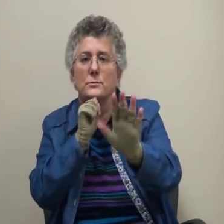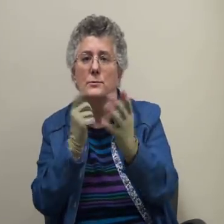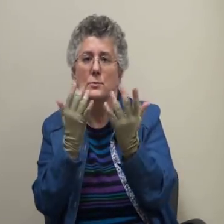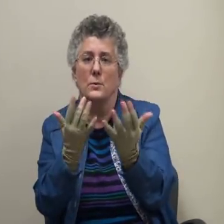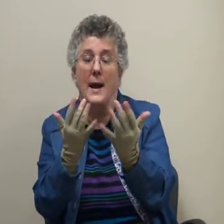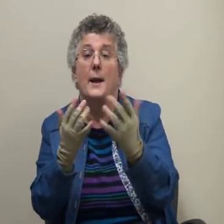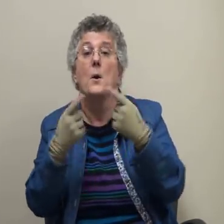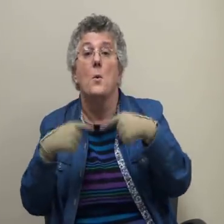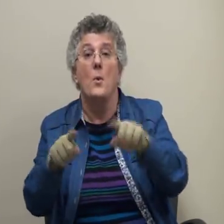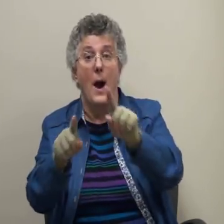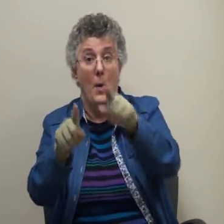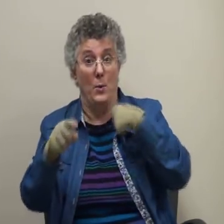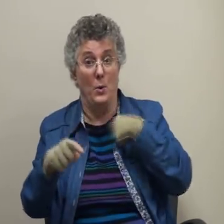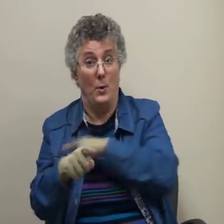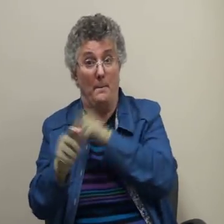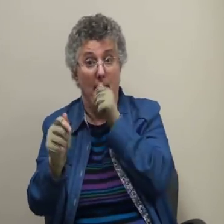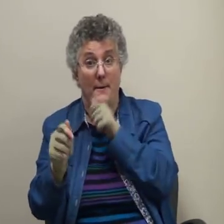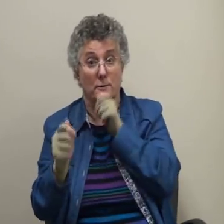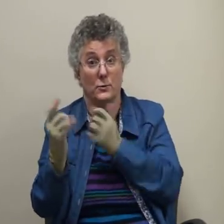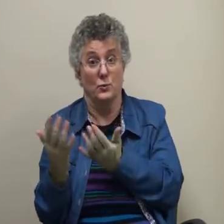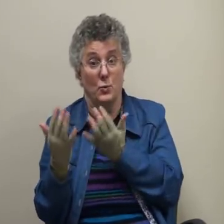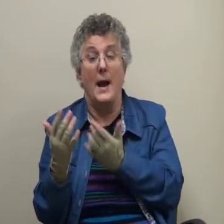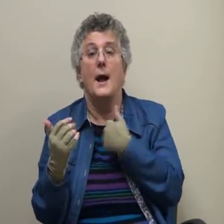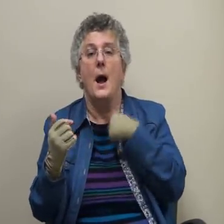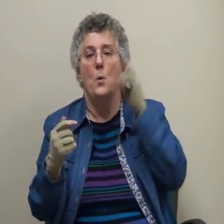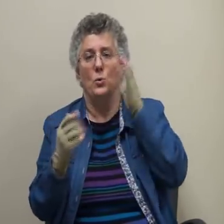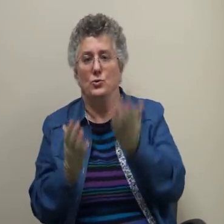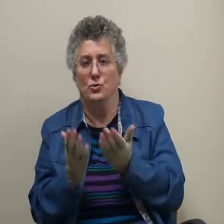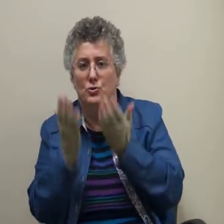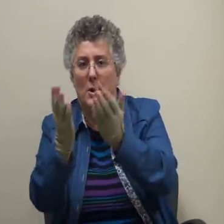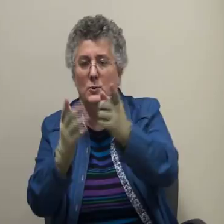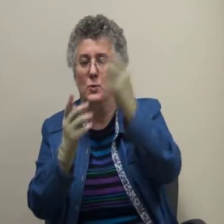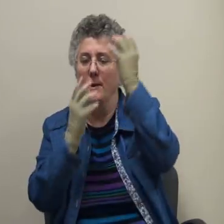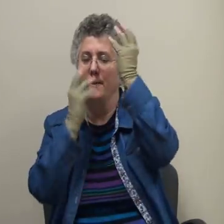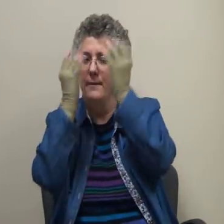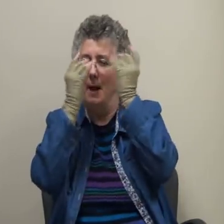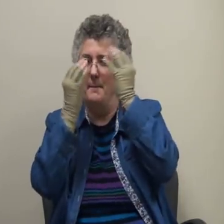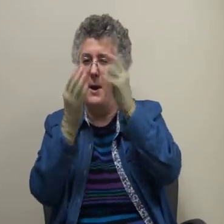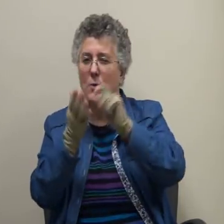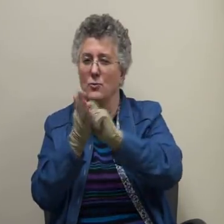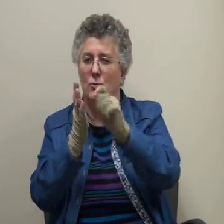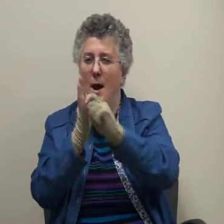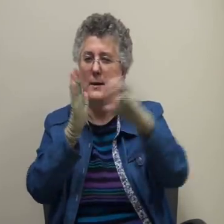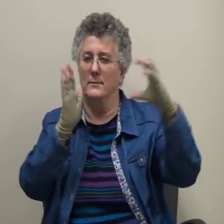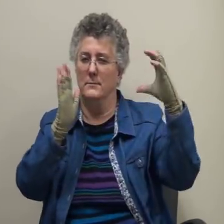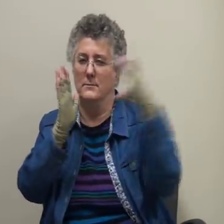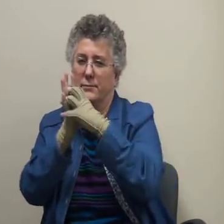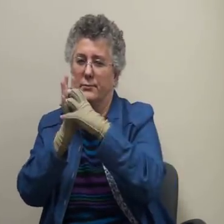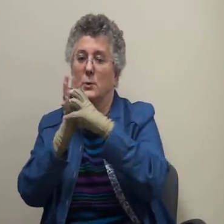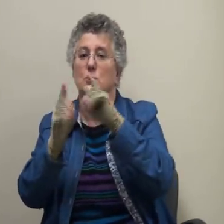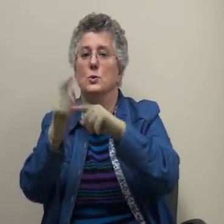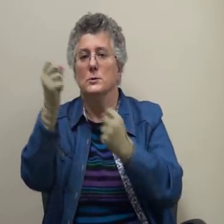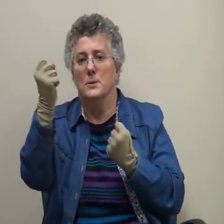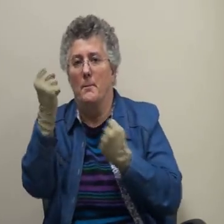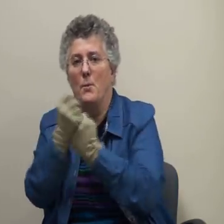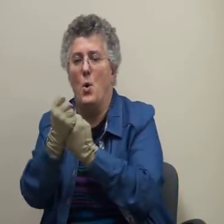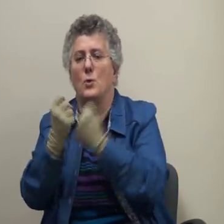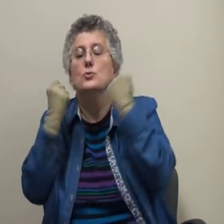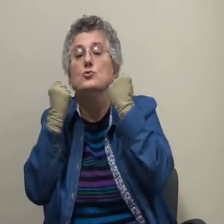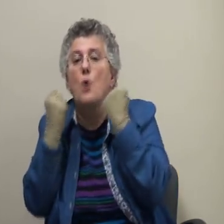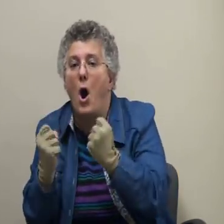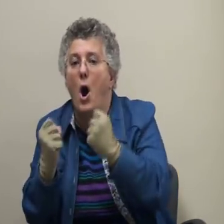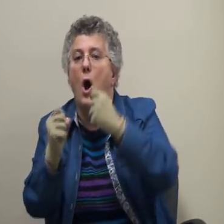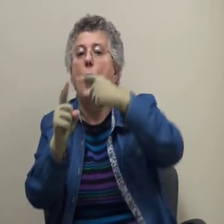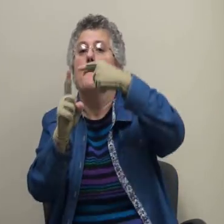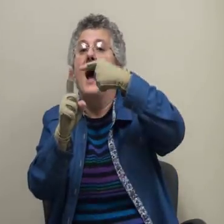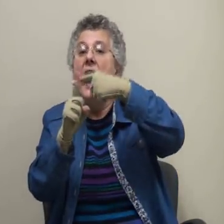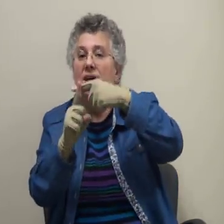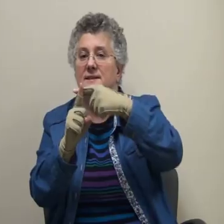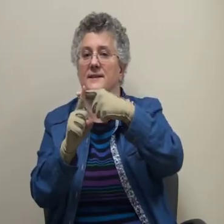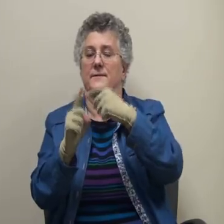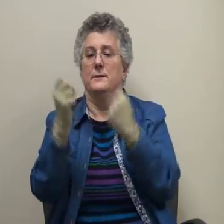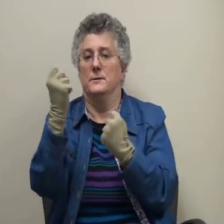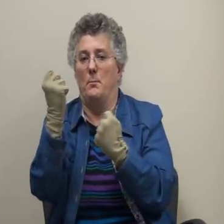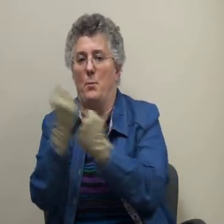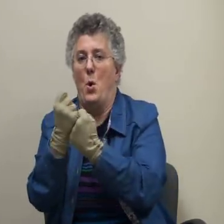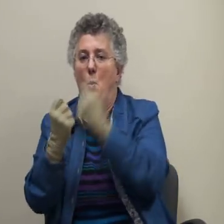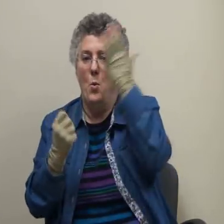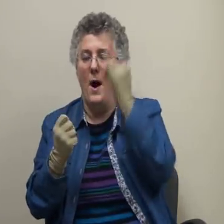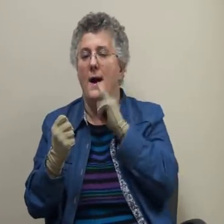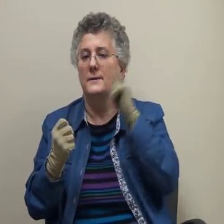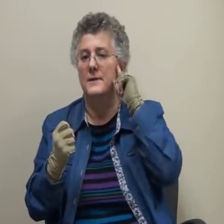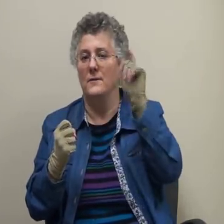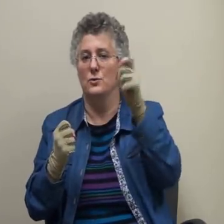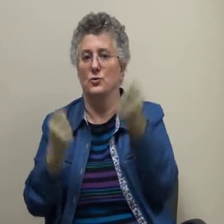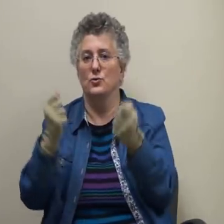While we are waiting I suggest you start thinking about writing a paragraph with strong and positive support for why deaf should drive trucks.